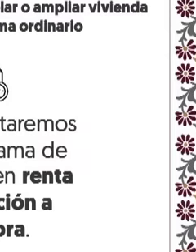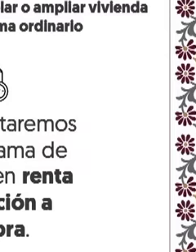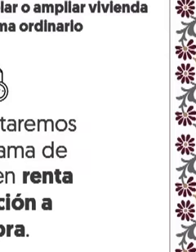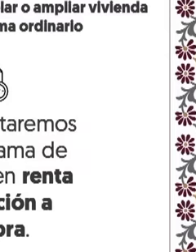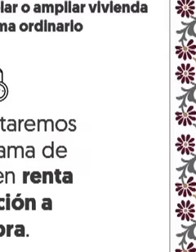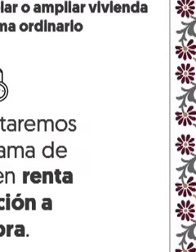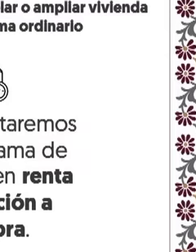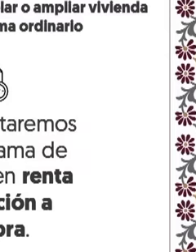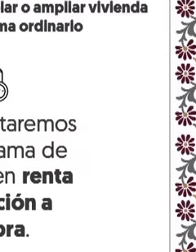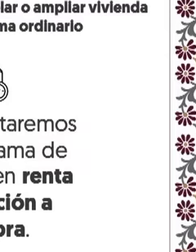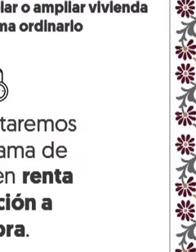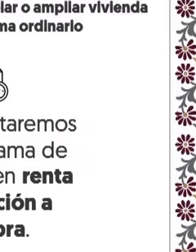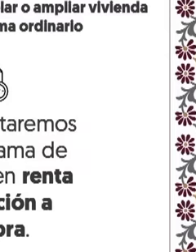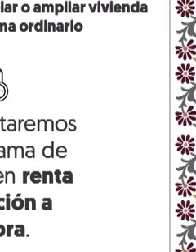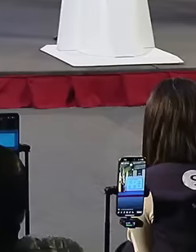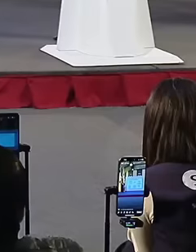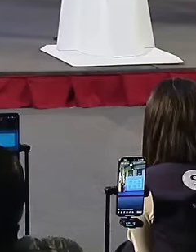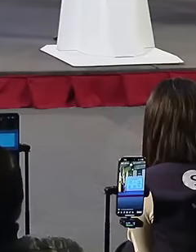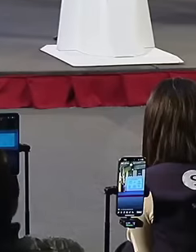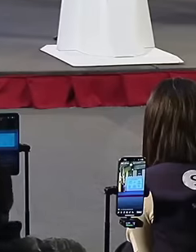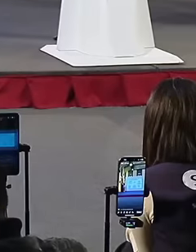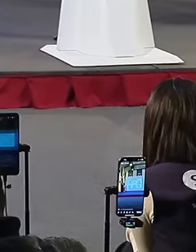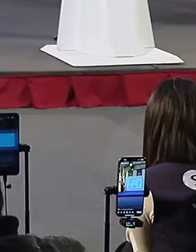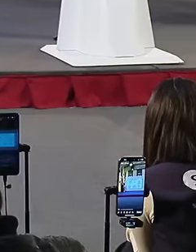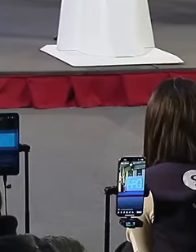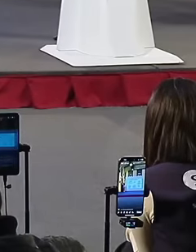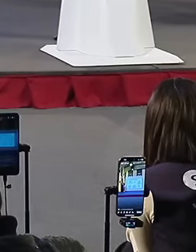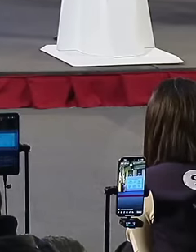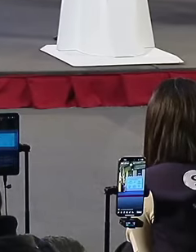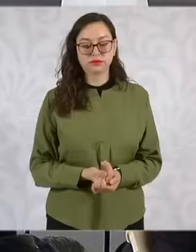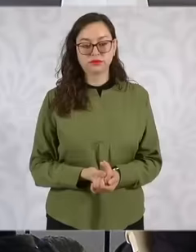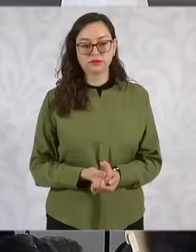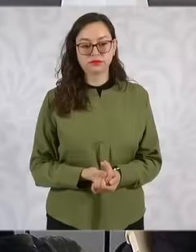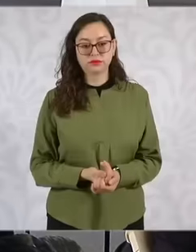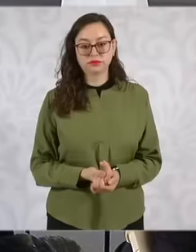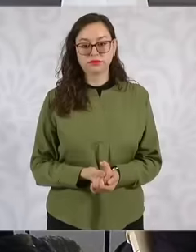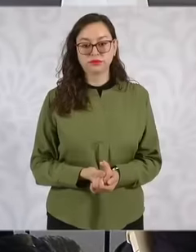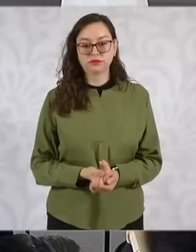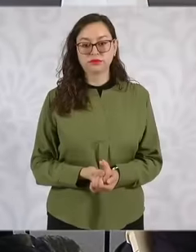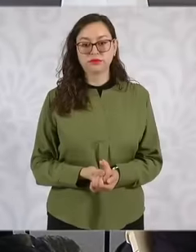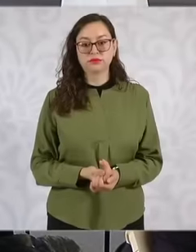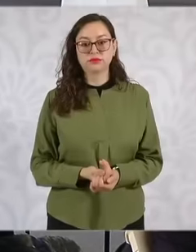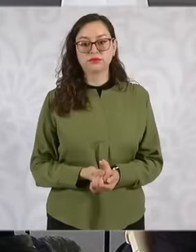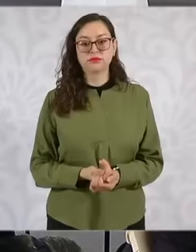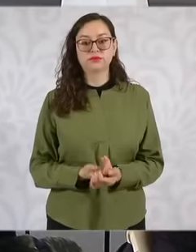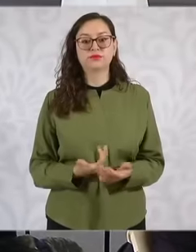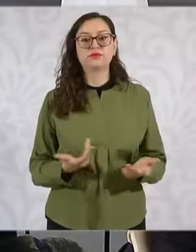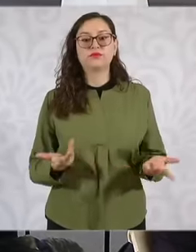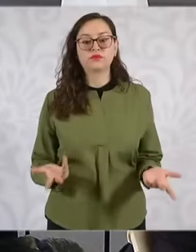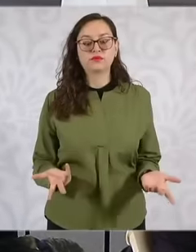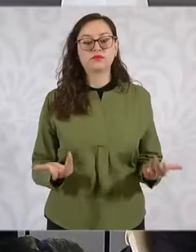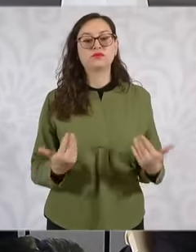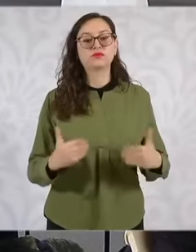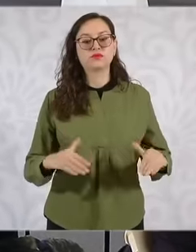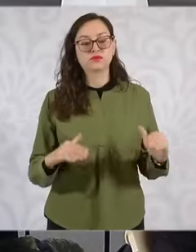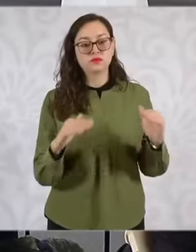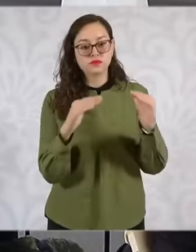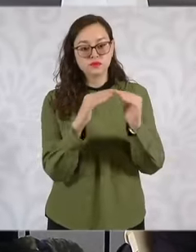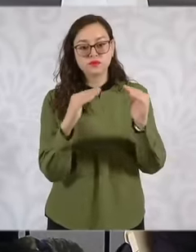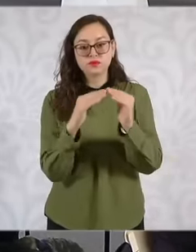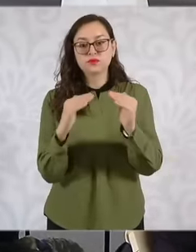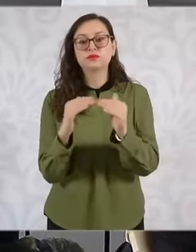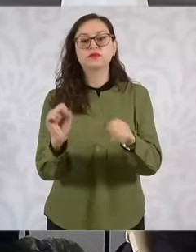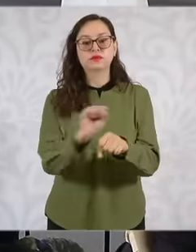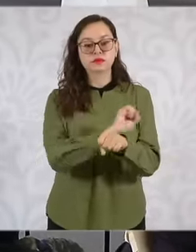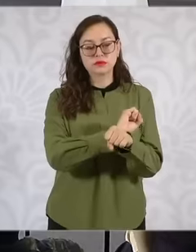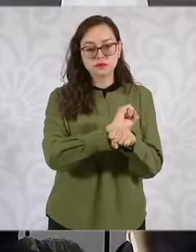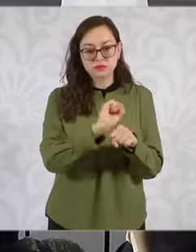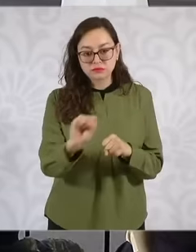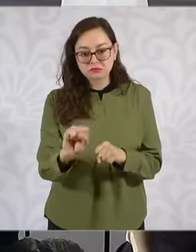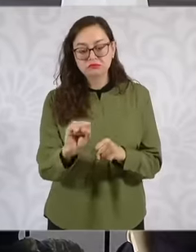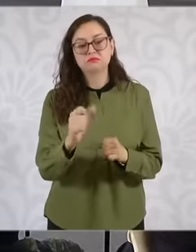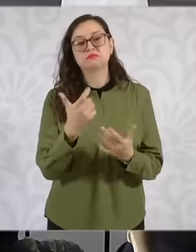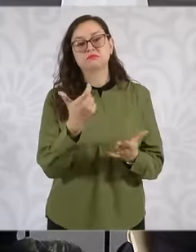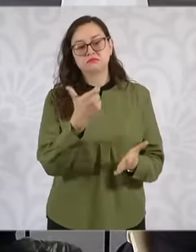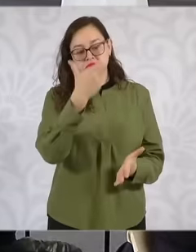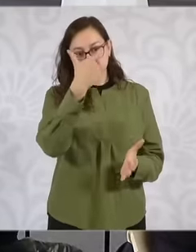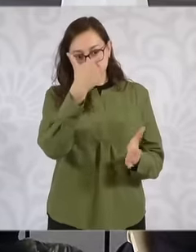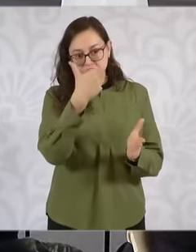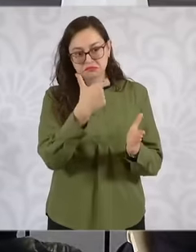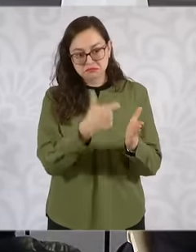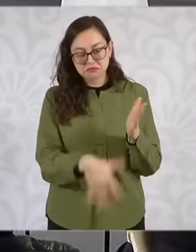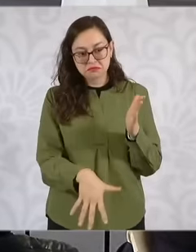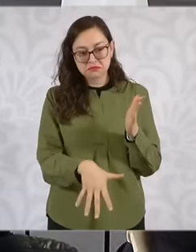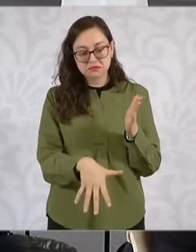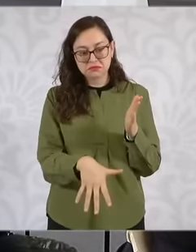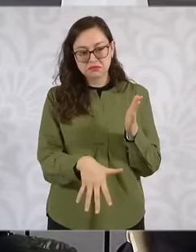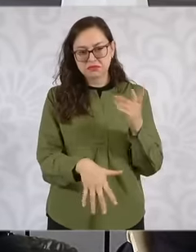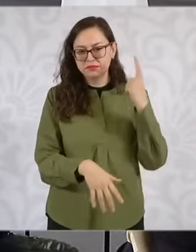of 288 billion pesos are low-cost social housing that is currently not